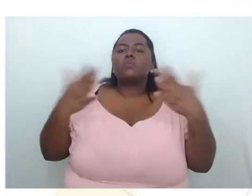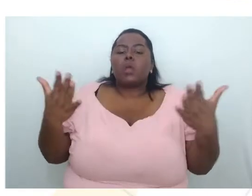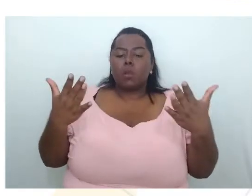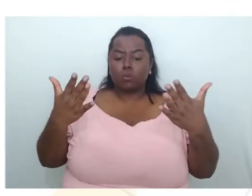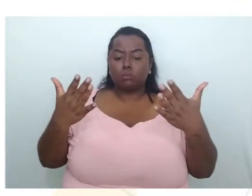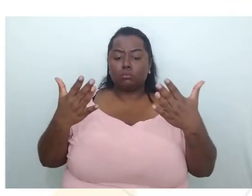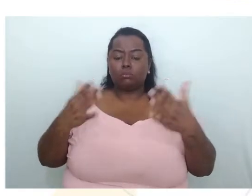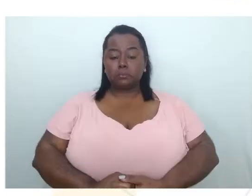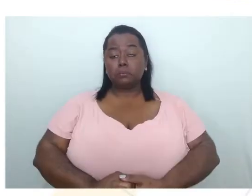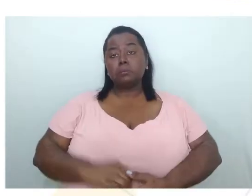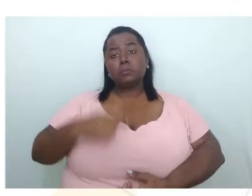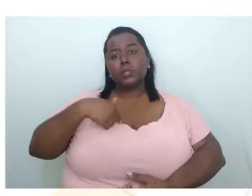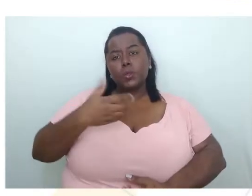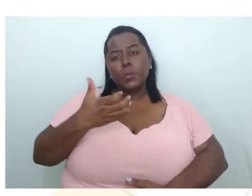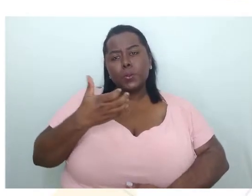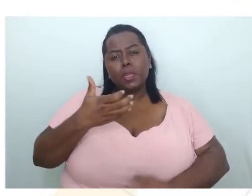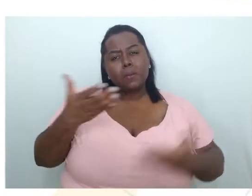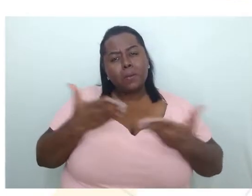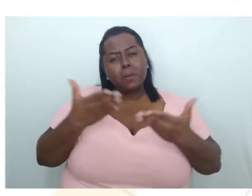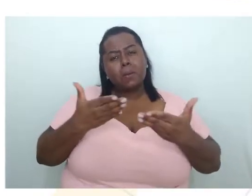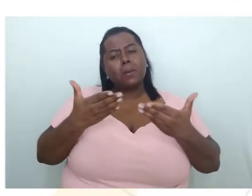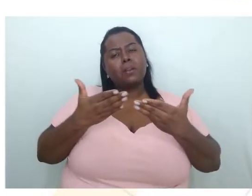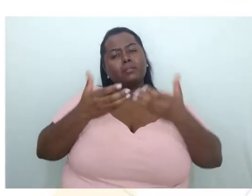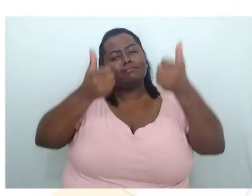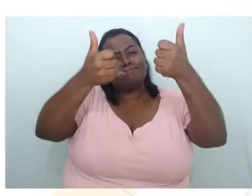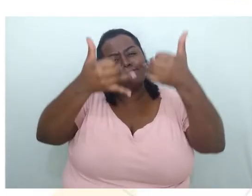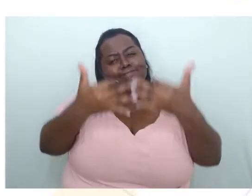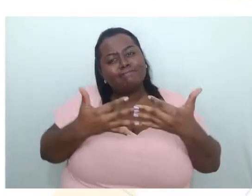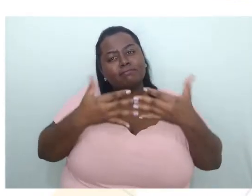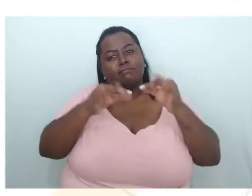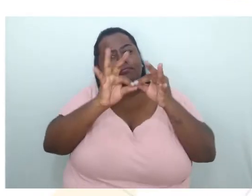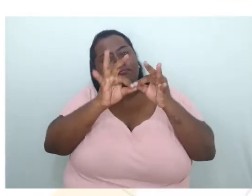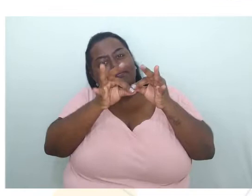and I want to spend a few minutes talking about that education is a